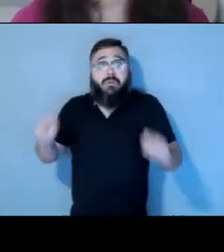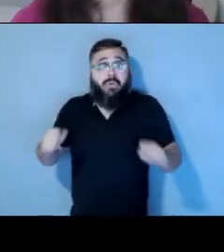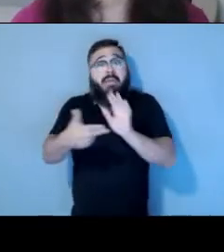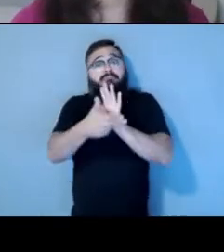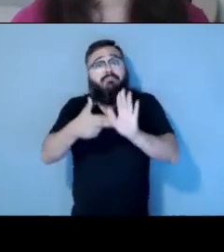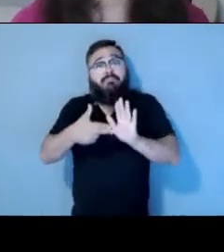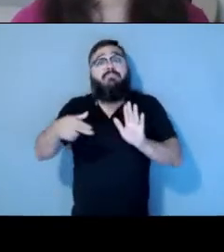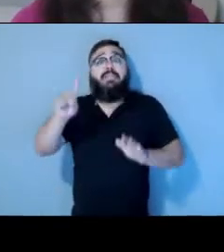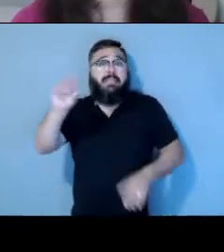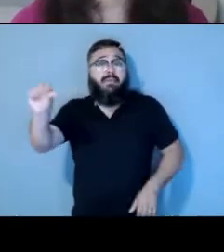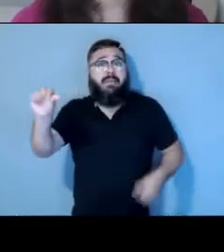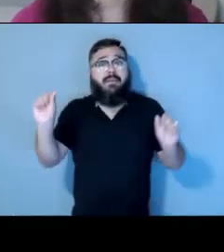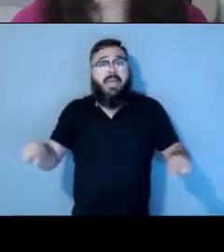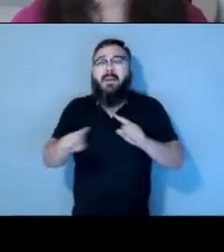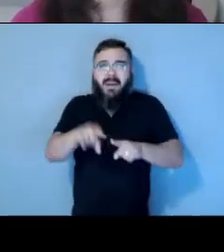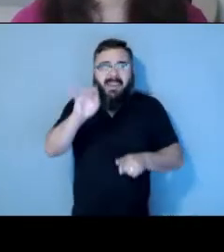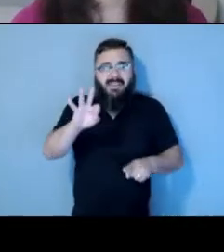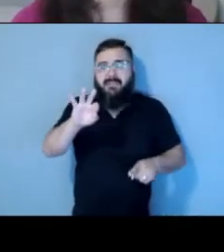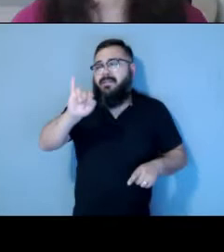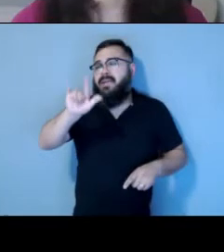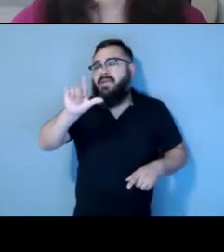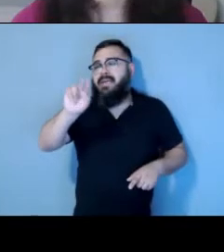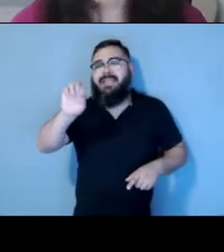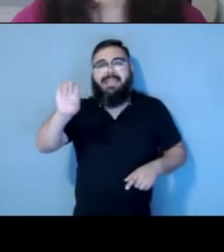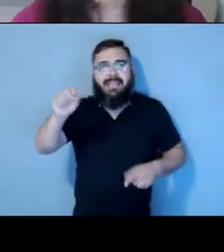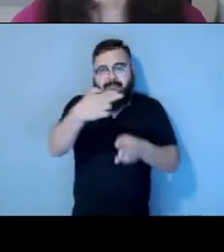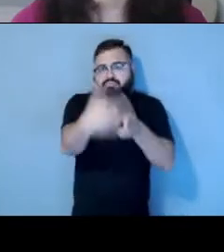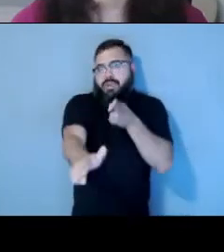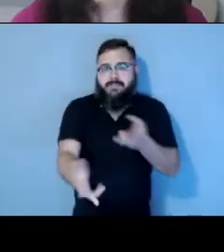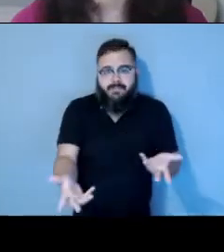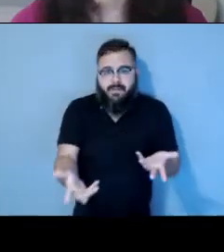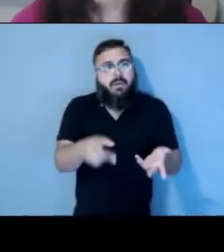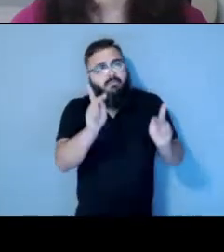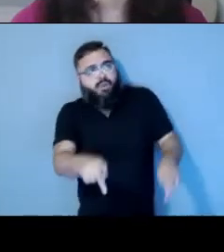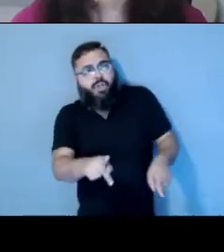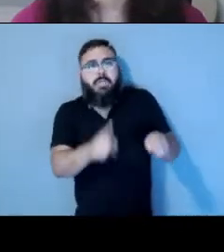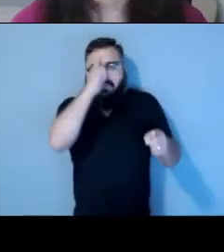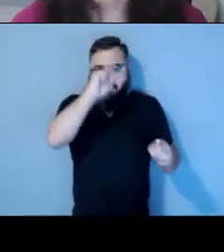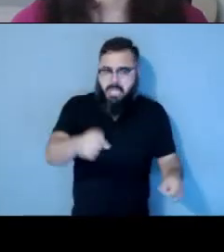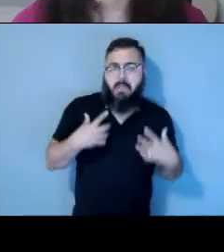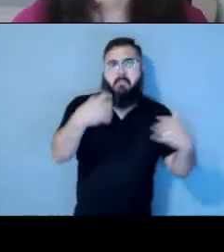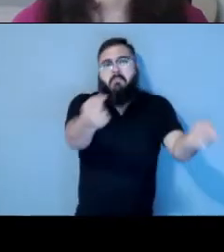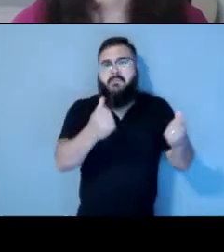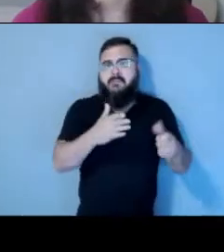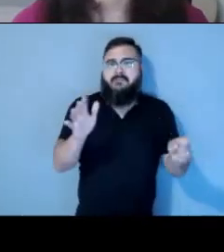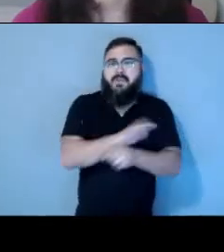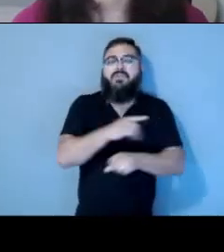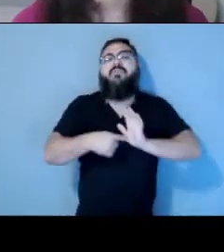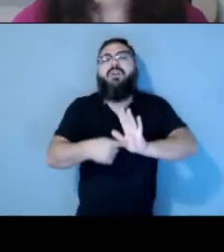But if the illness is brief and the person is expected to recover fully, so like here, the example is a sprained ankle or the flu